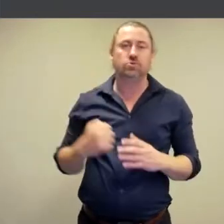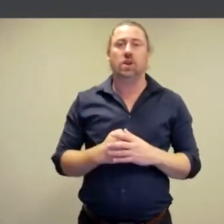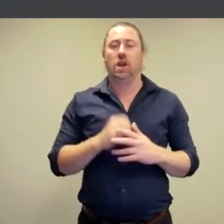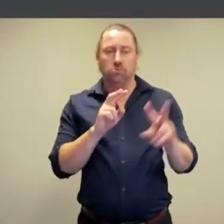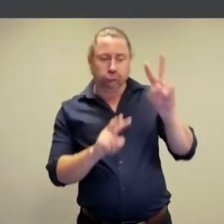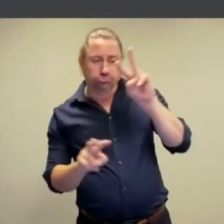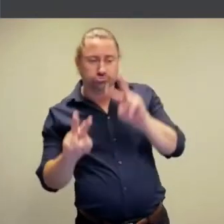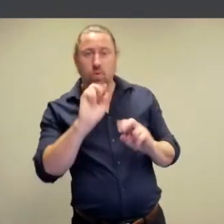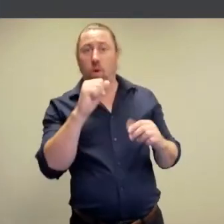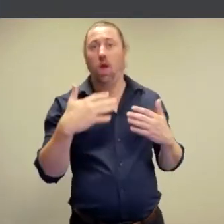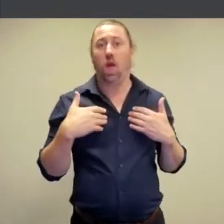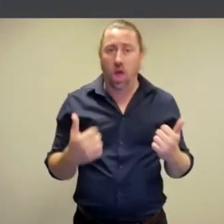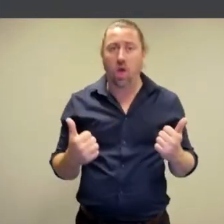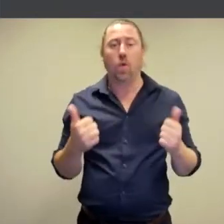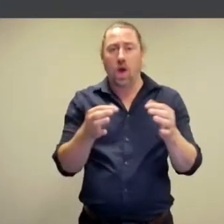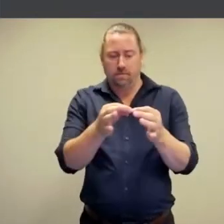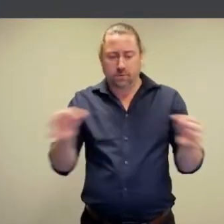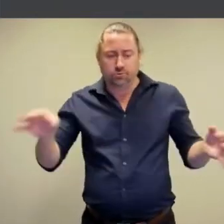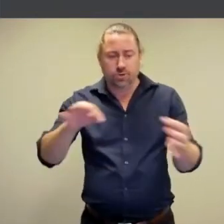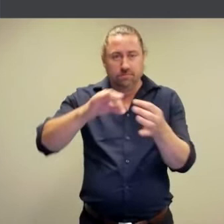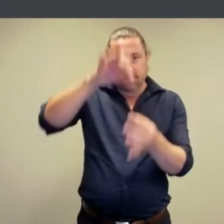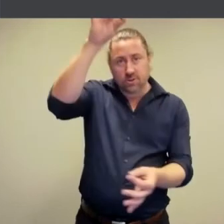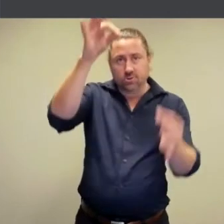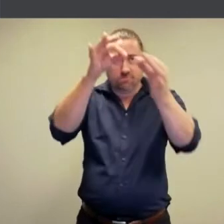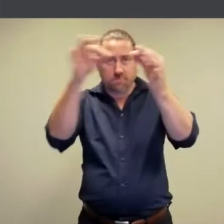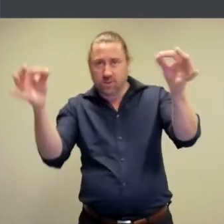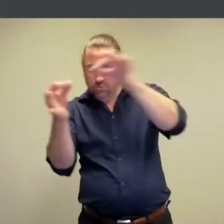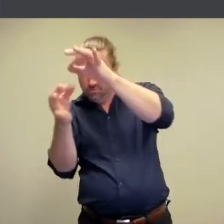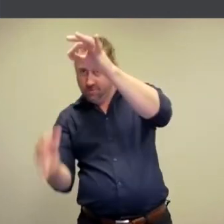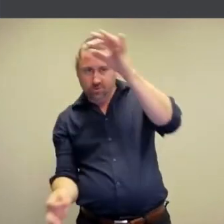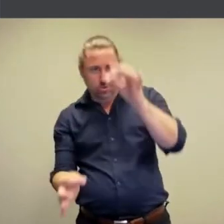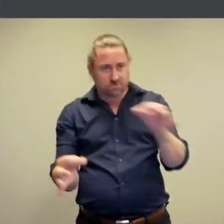or to take your measurements. So they're